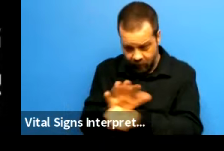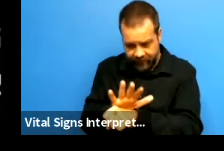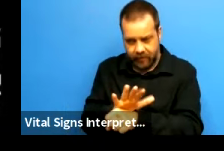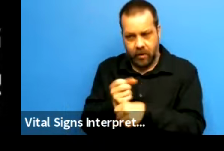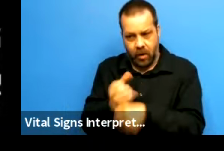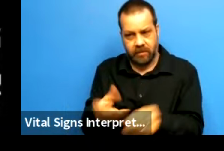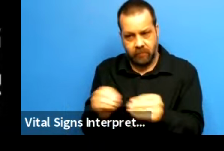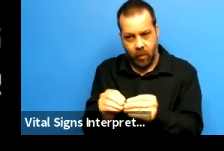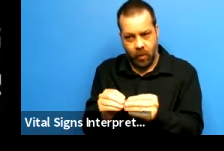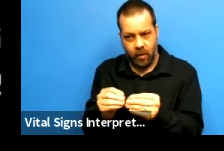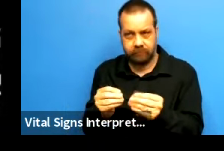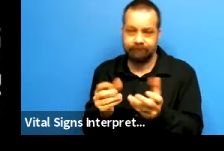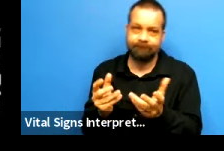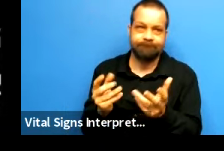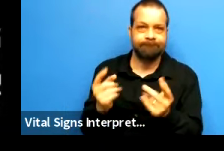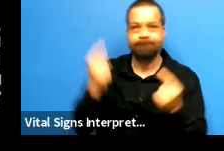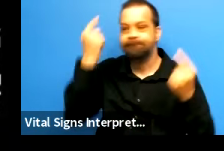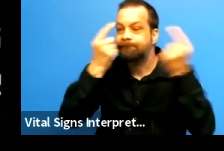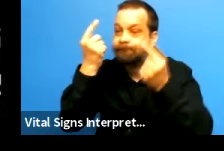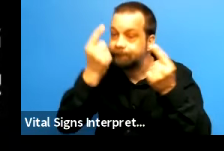when thinking about folks with higher risks